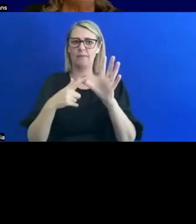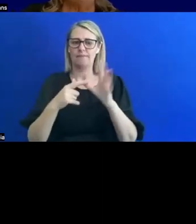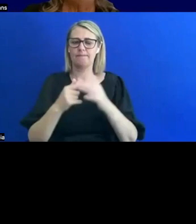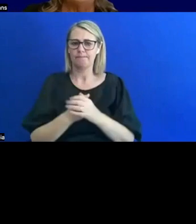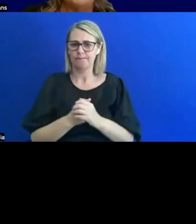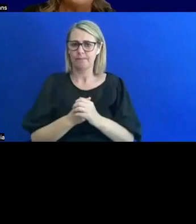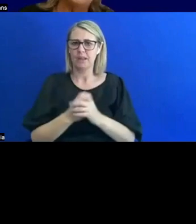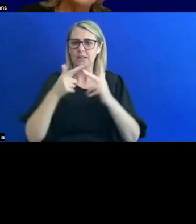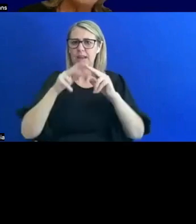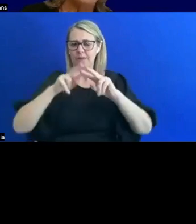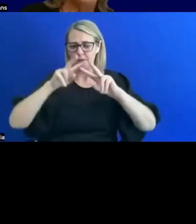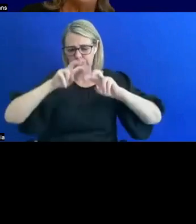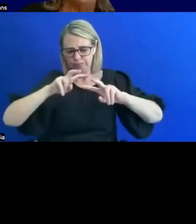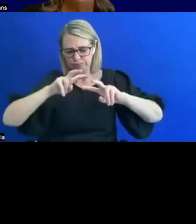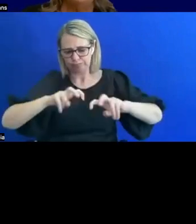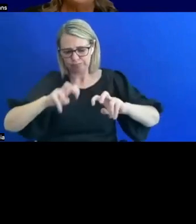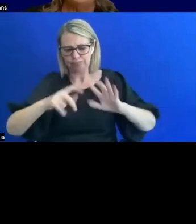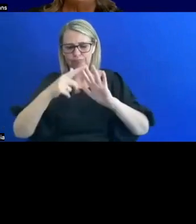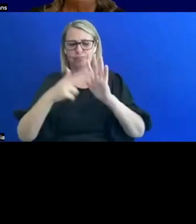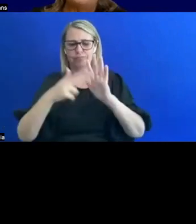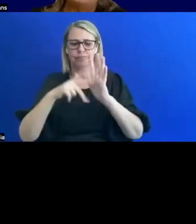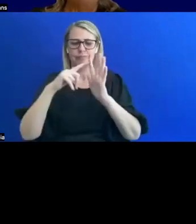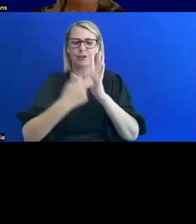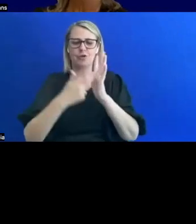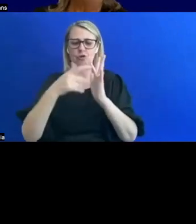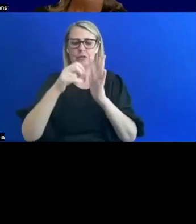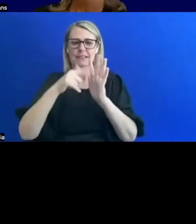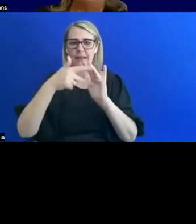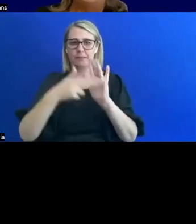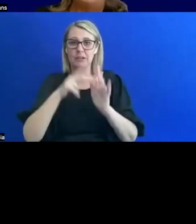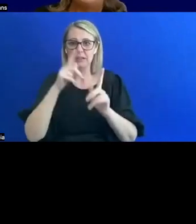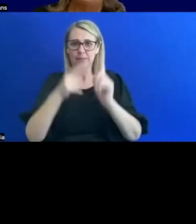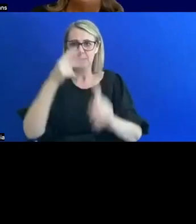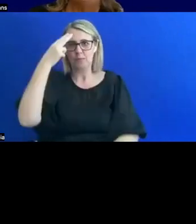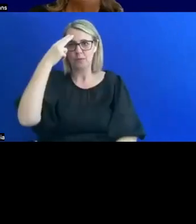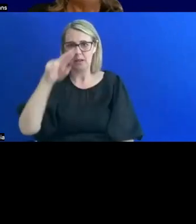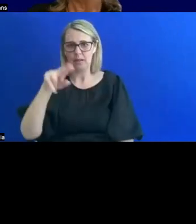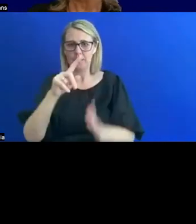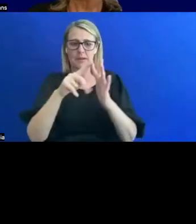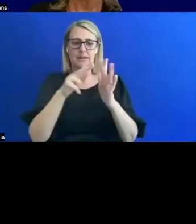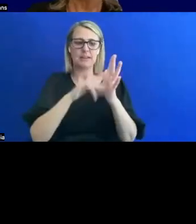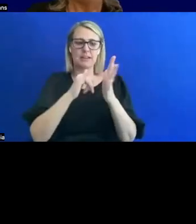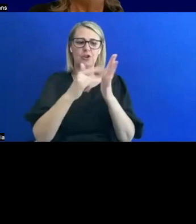deeper into interoception, you will see the labelling of the insula as the Island of Reil.